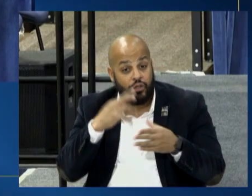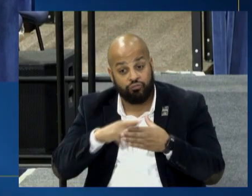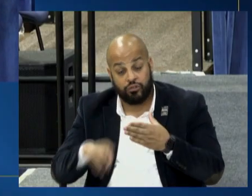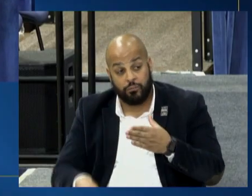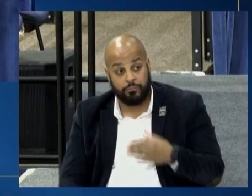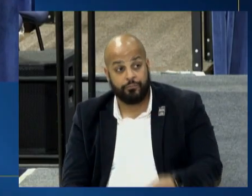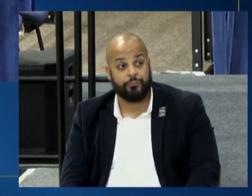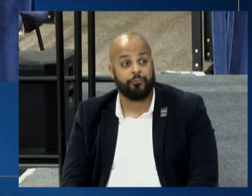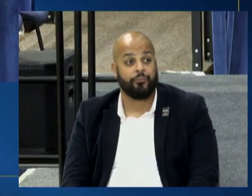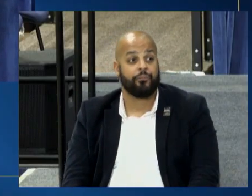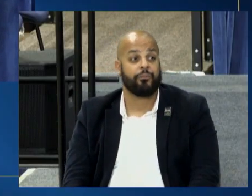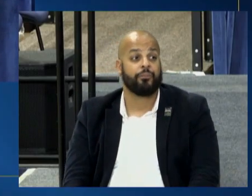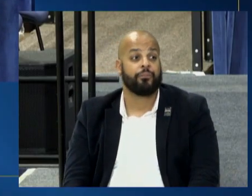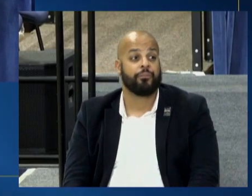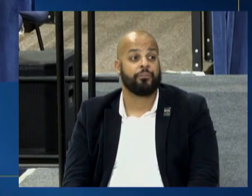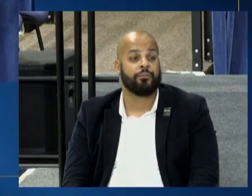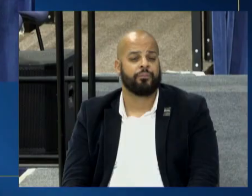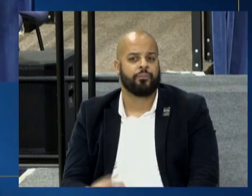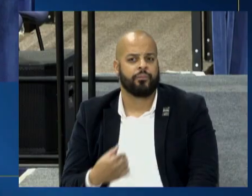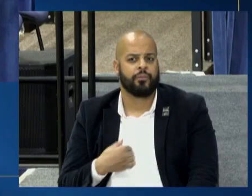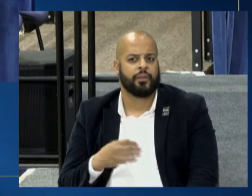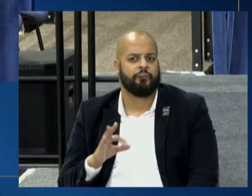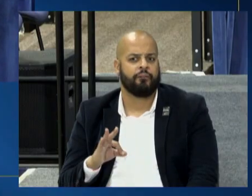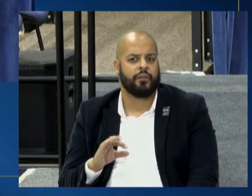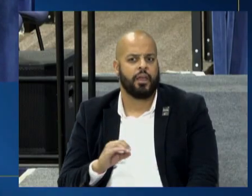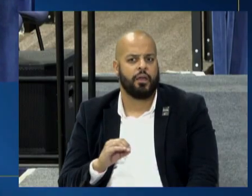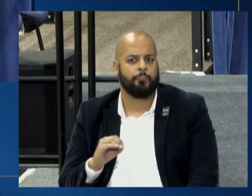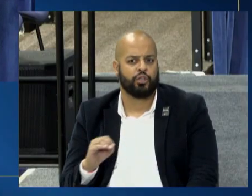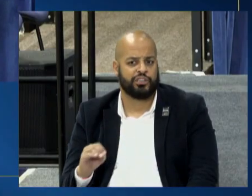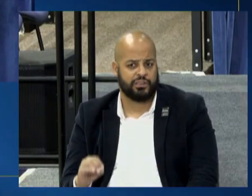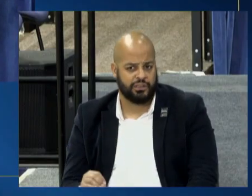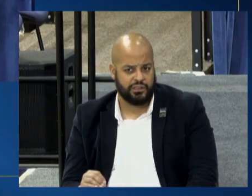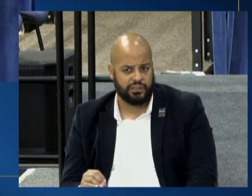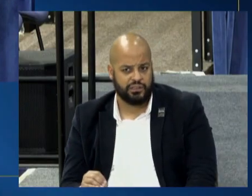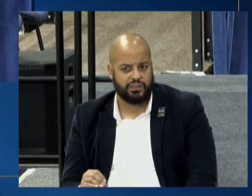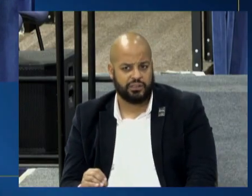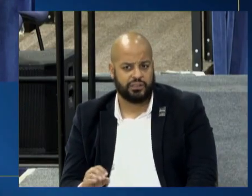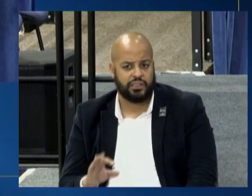There is a nine percent higher likelihood of survival if you are treated at an NCI Center